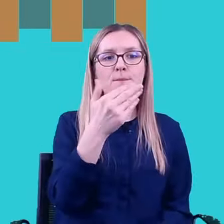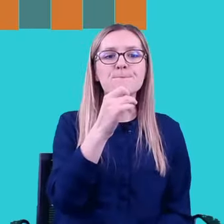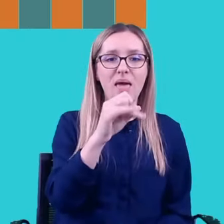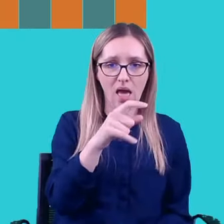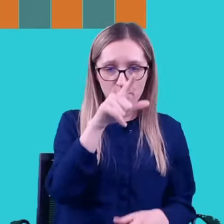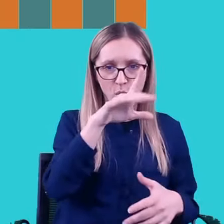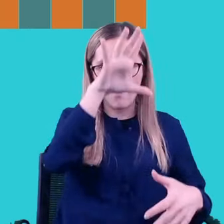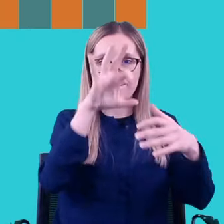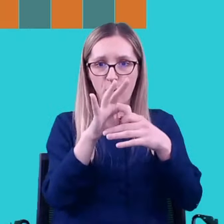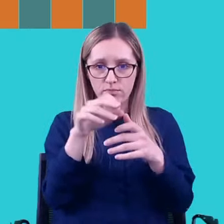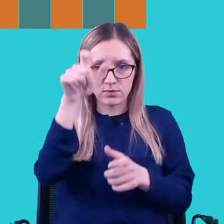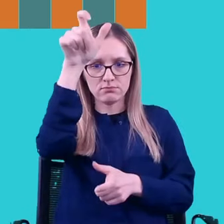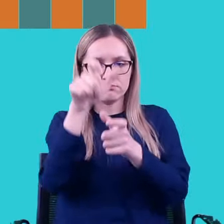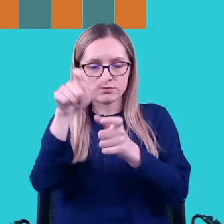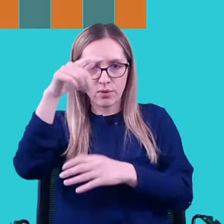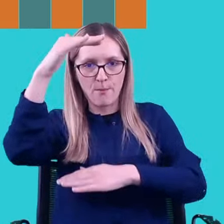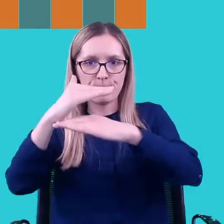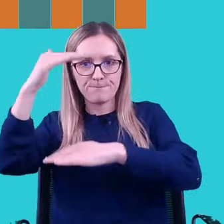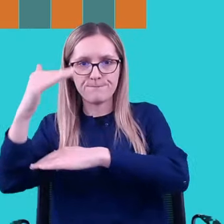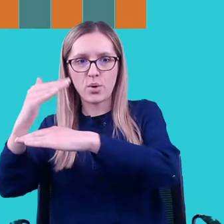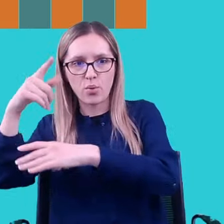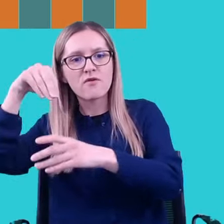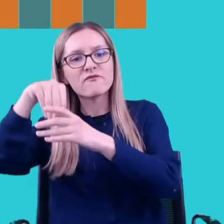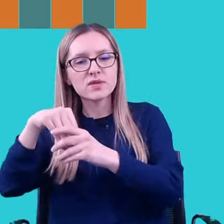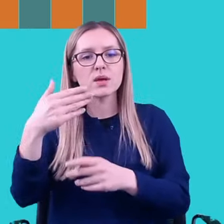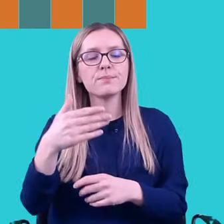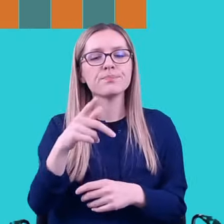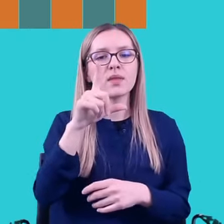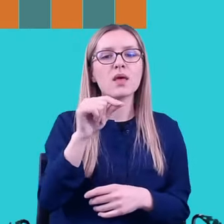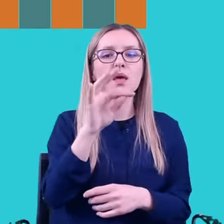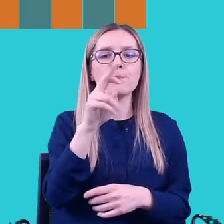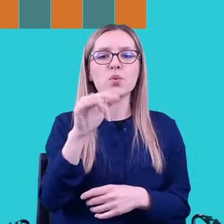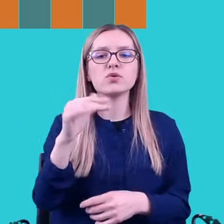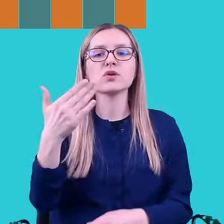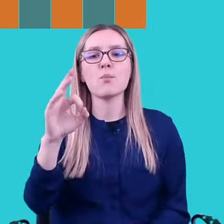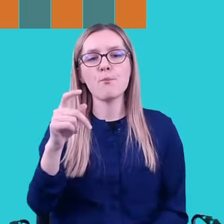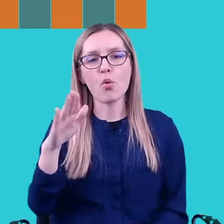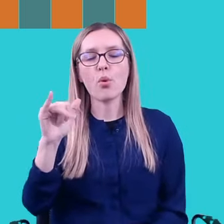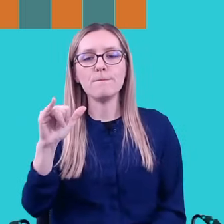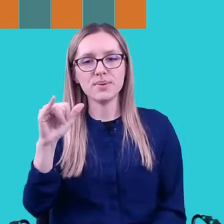This is done with mono and bipolar plates. Monopolar plates come on the edges.